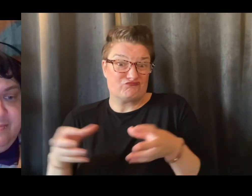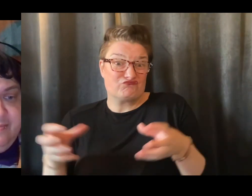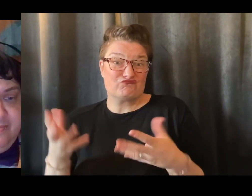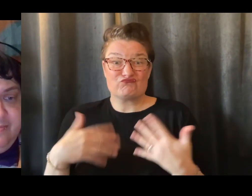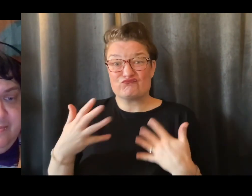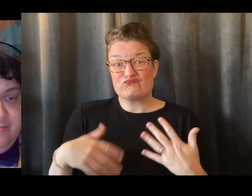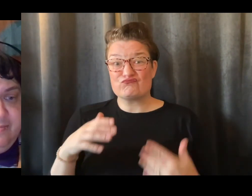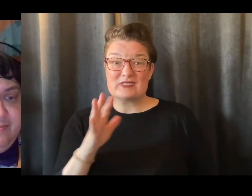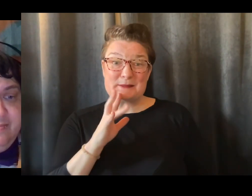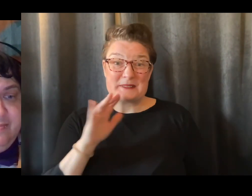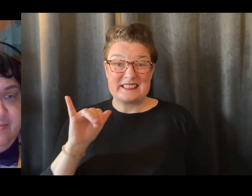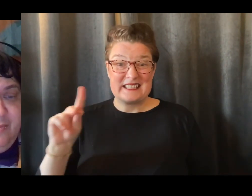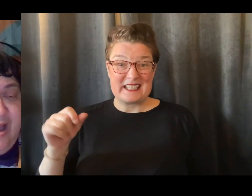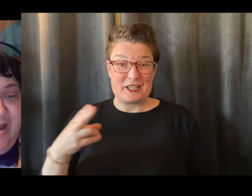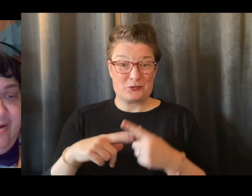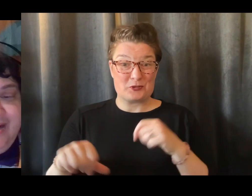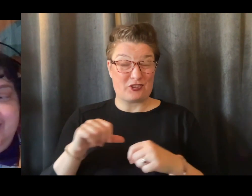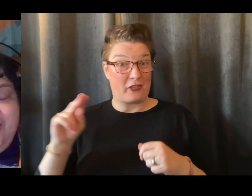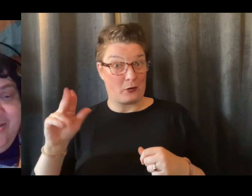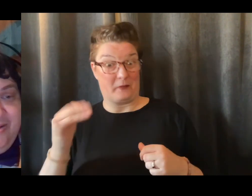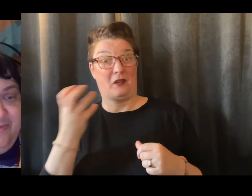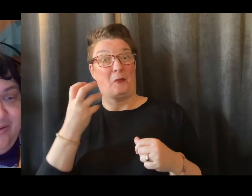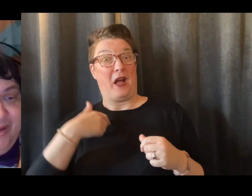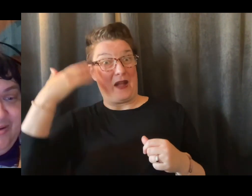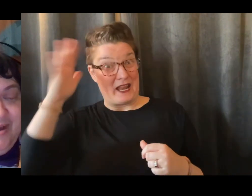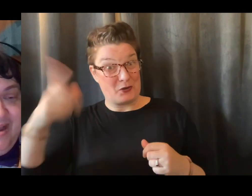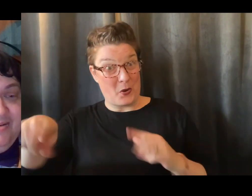I didn't know that they were fluent. Wow. Rebekah: Yeah. Jna: I didn't even know that was possible.